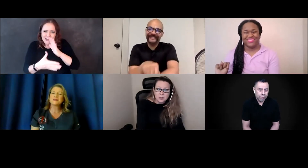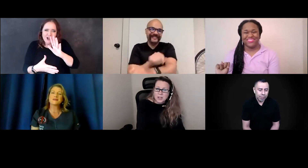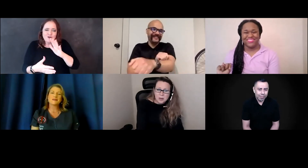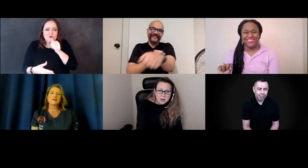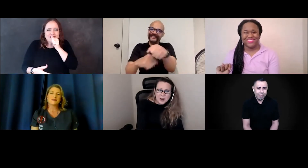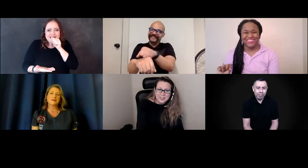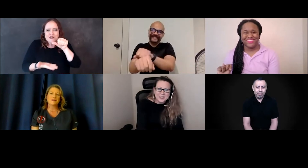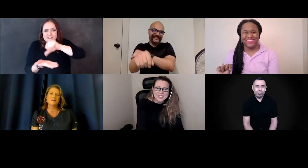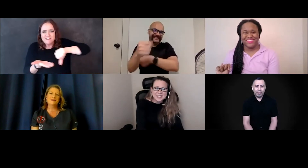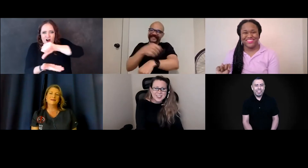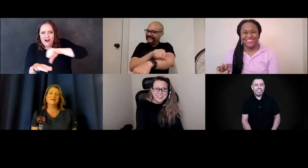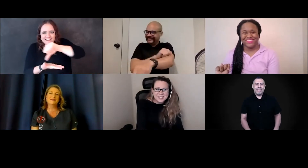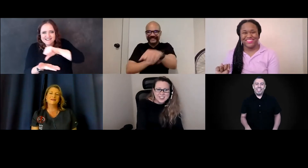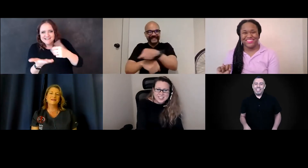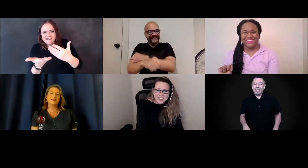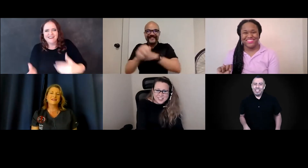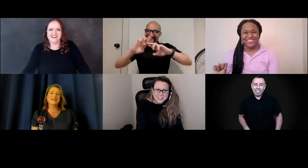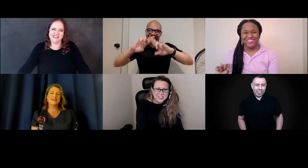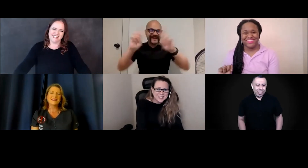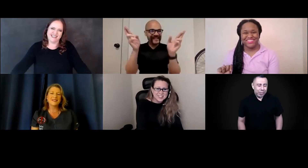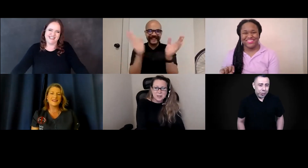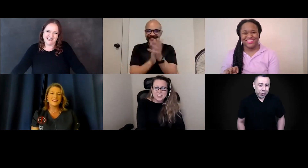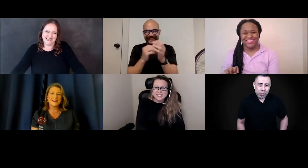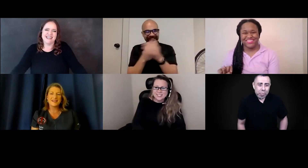So tell me about it. Would you share your secret sauce with the rest of us, please?